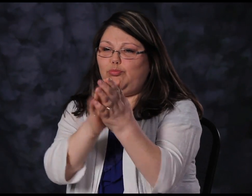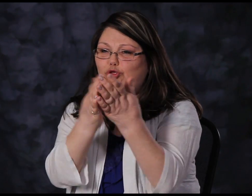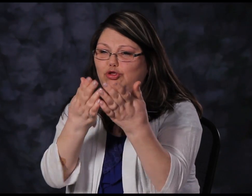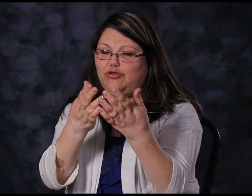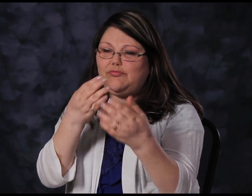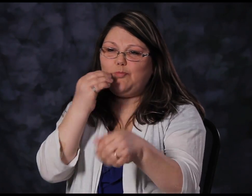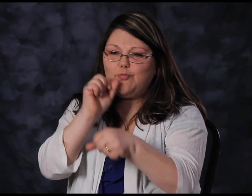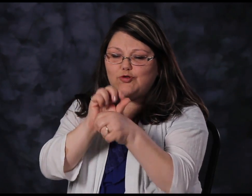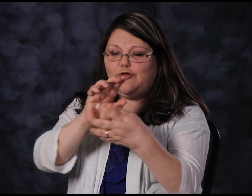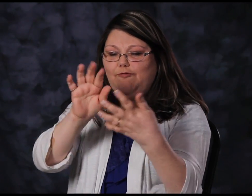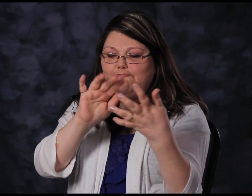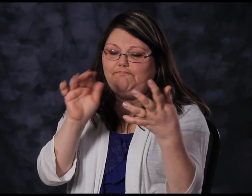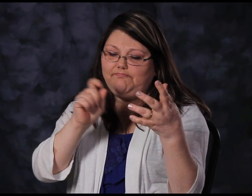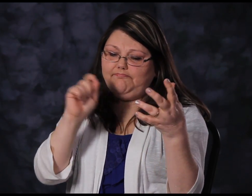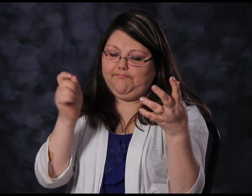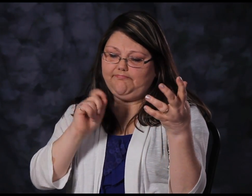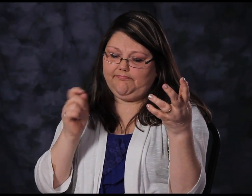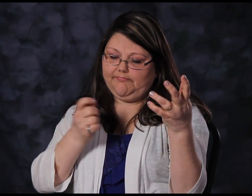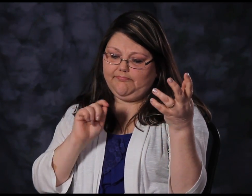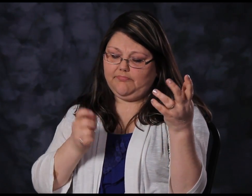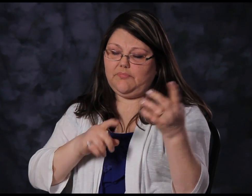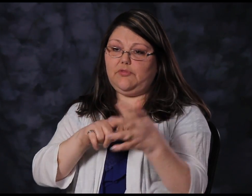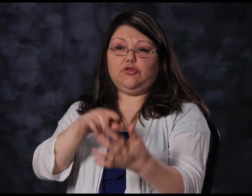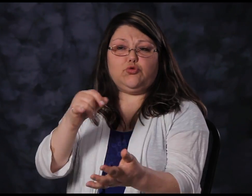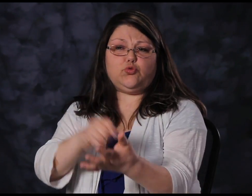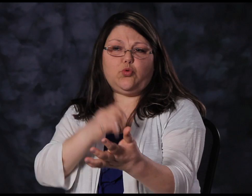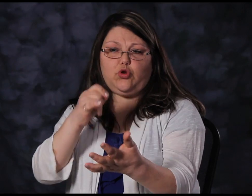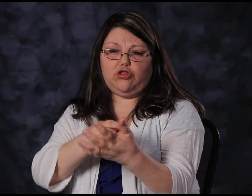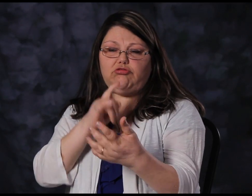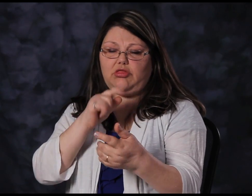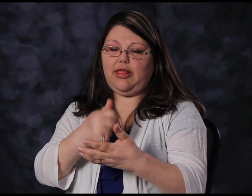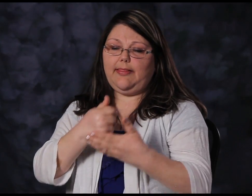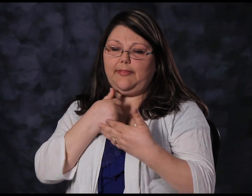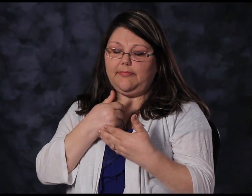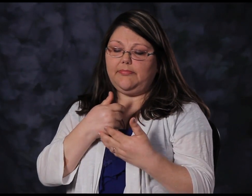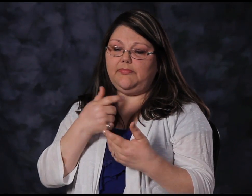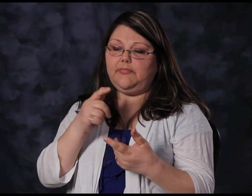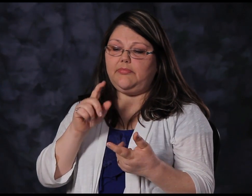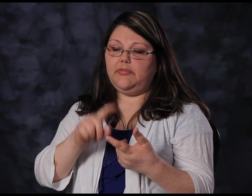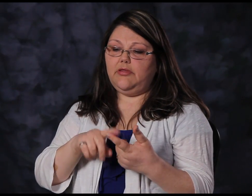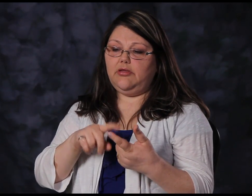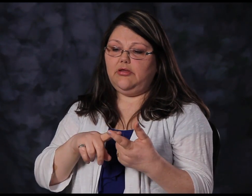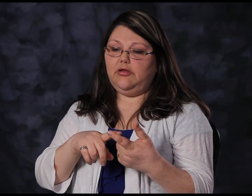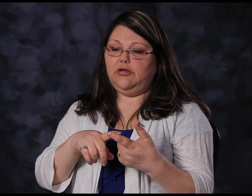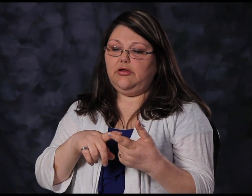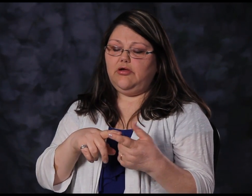I do a lot of reading and writing on depression. I make a lot of crafts.